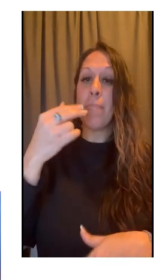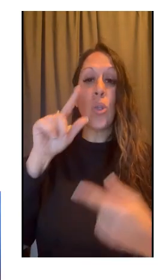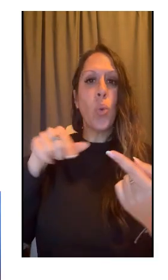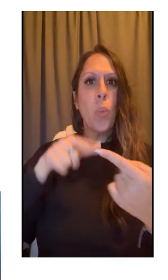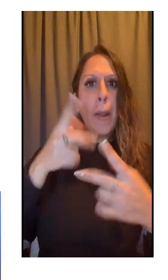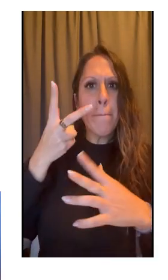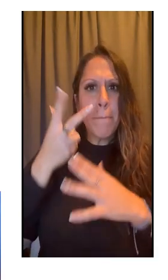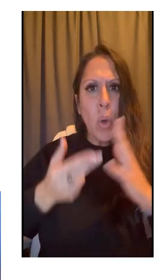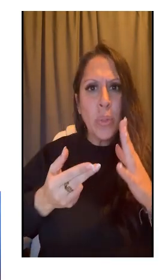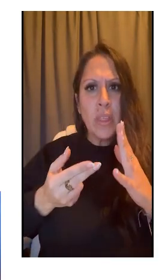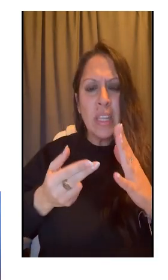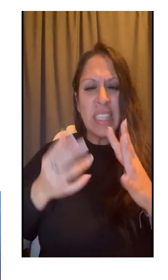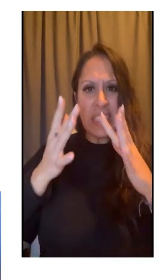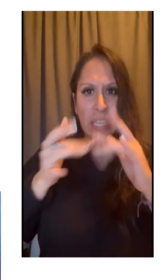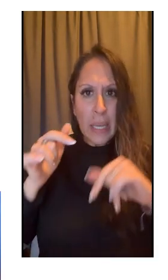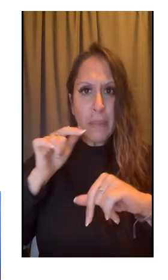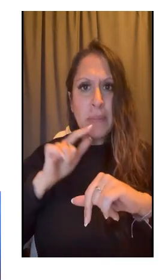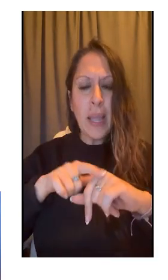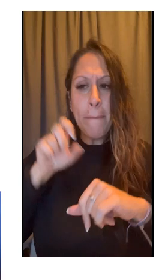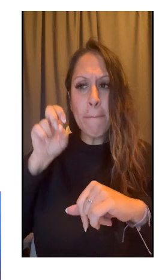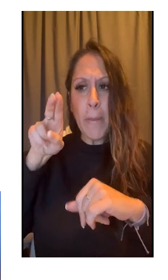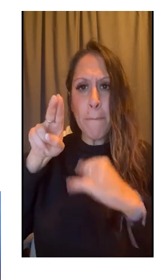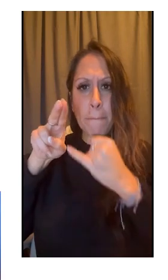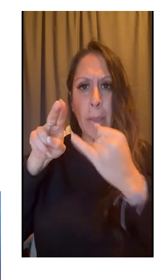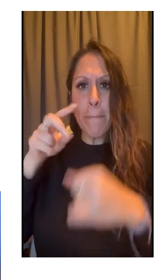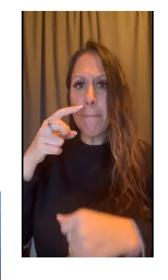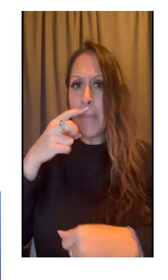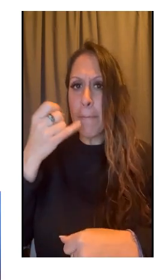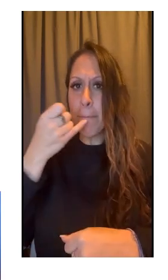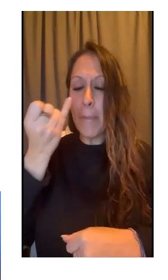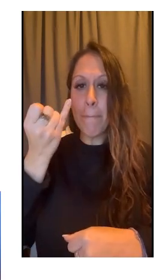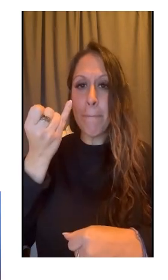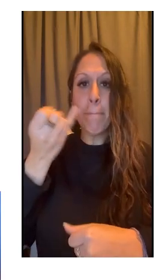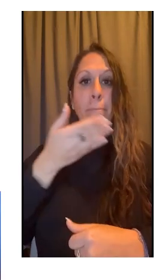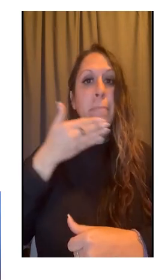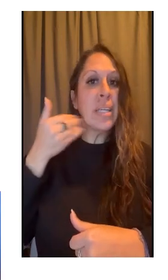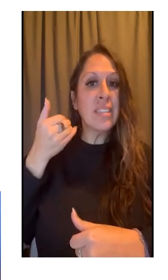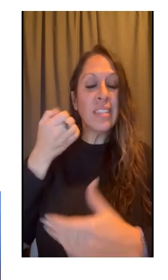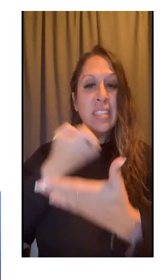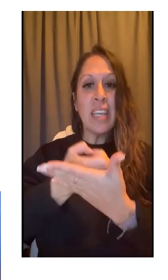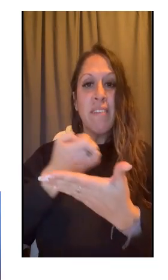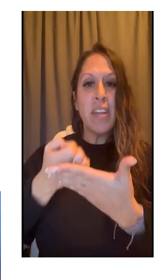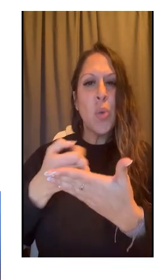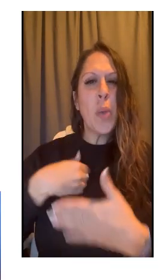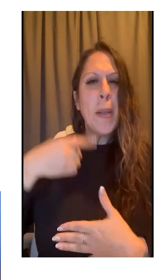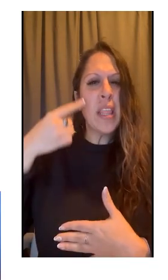and a lip tie both at the same time based on the best available evidence, we believe that the tongue tie should be clipped first